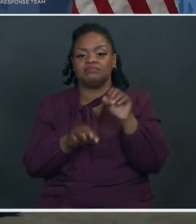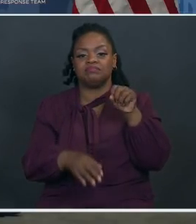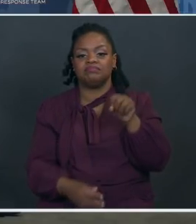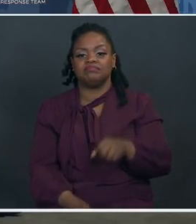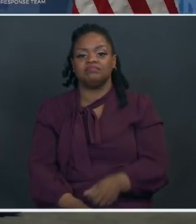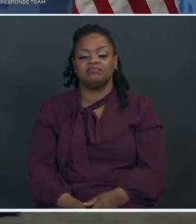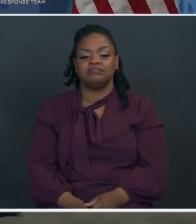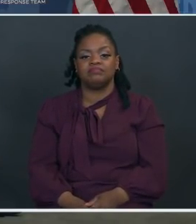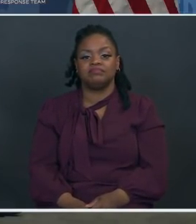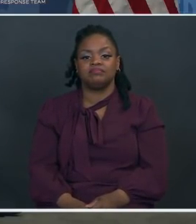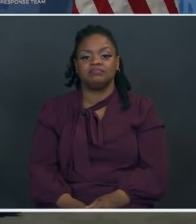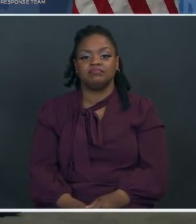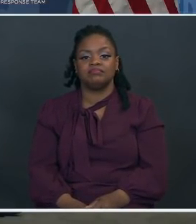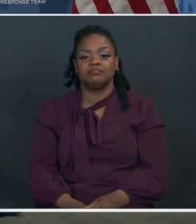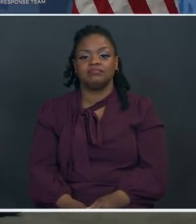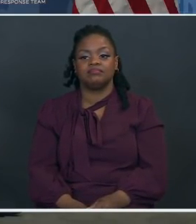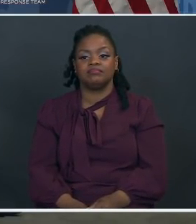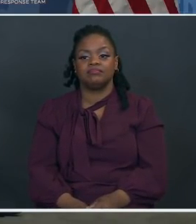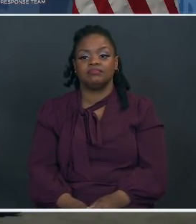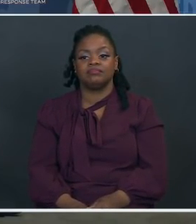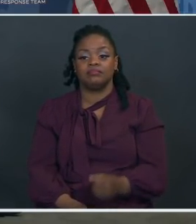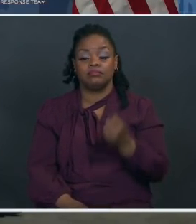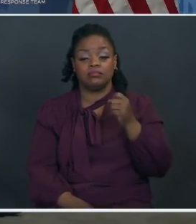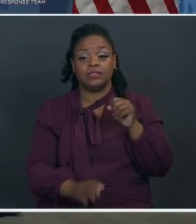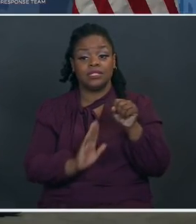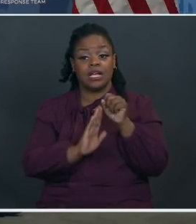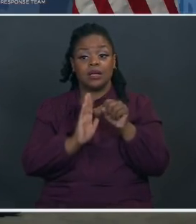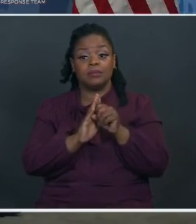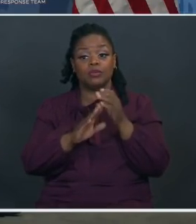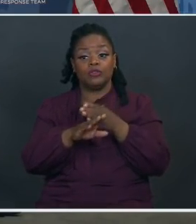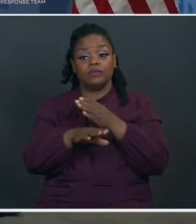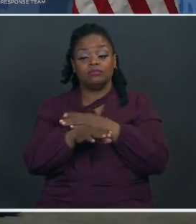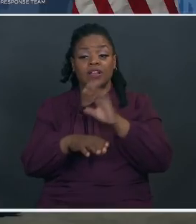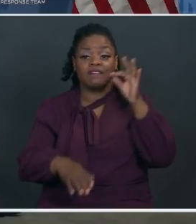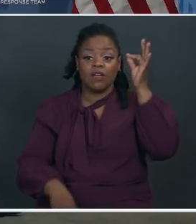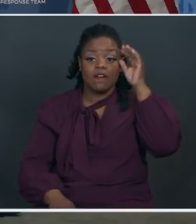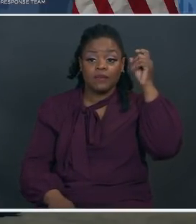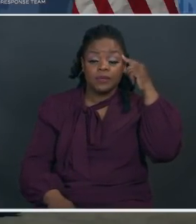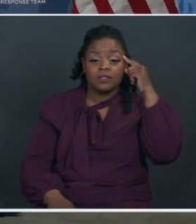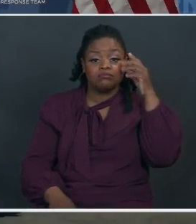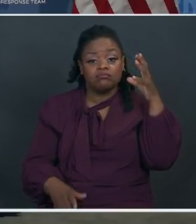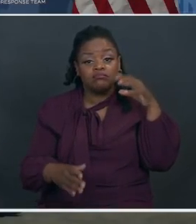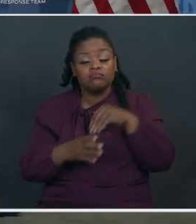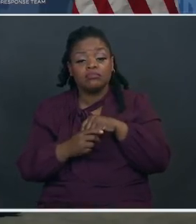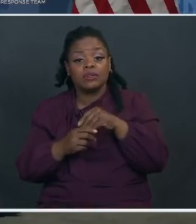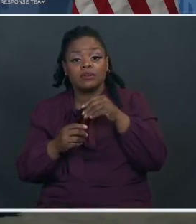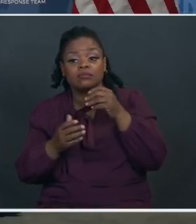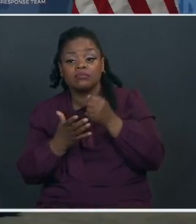So, states are getting better if the federal government is ramping up its support. We've got a long way to go